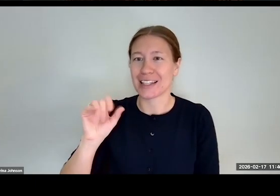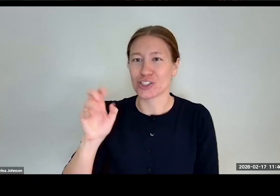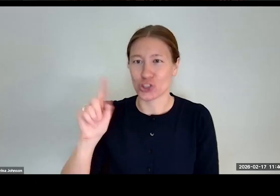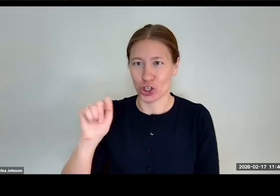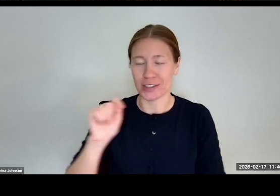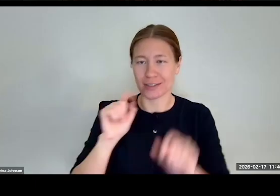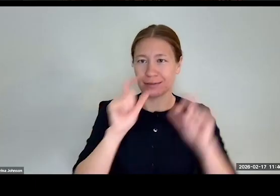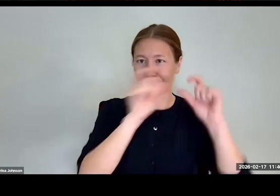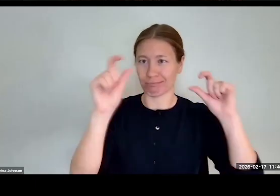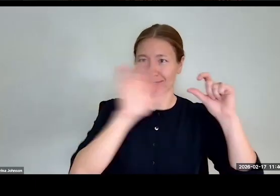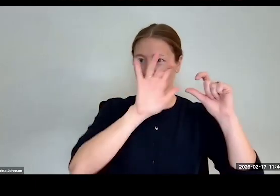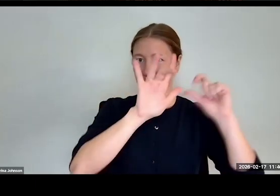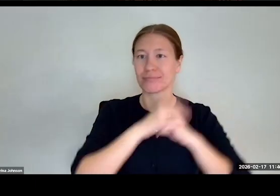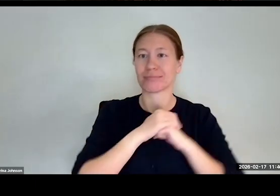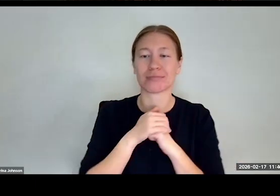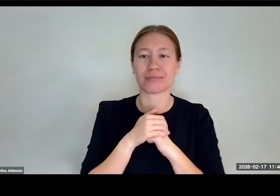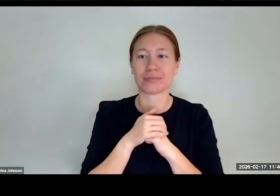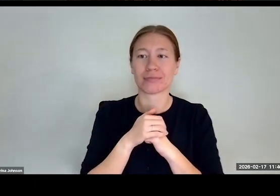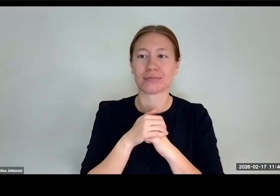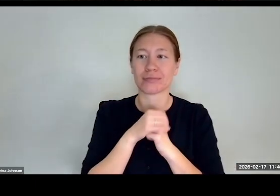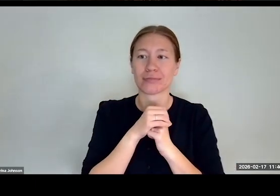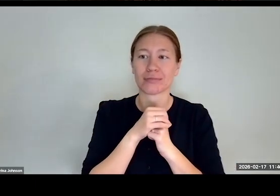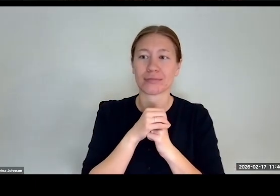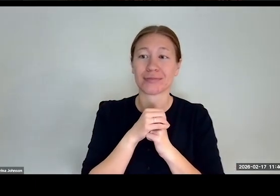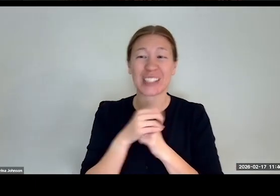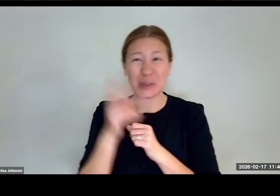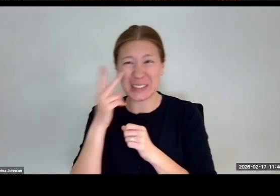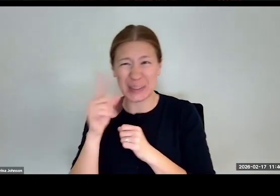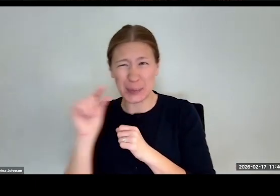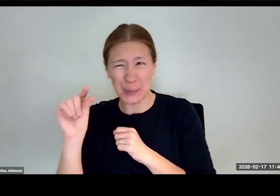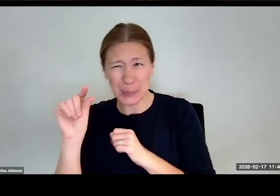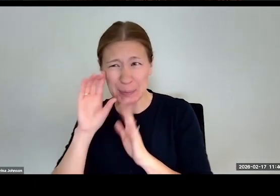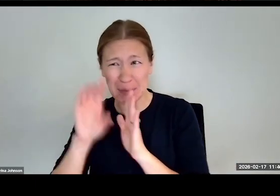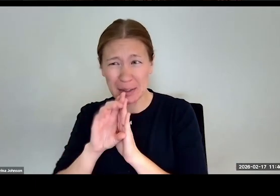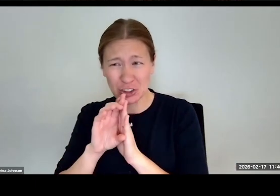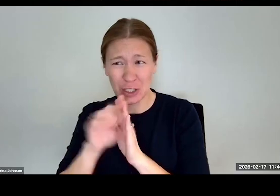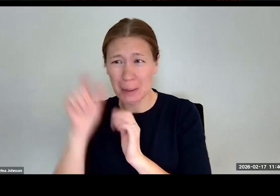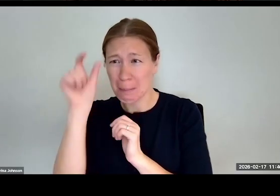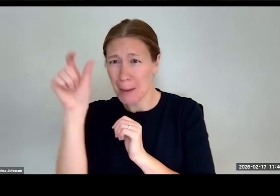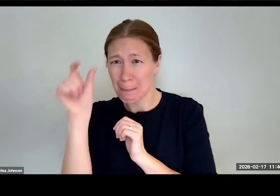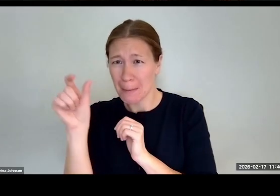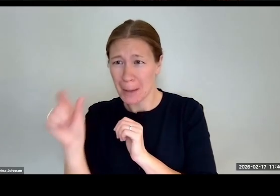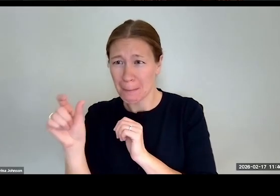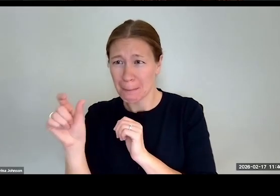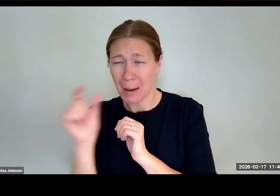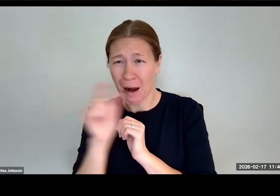And then we are going to go to, there's a tiny little image over here. This is our insert slide number function.